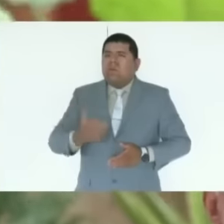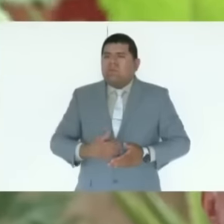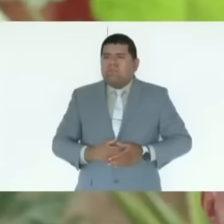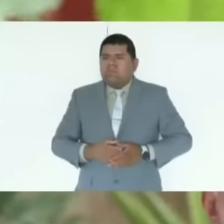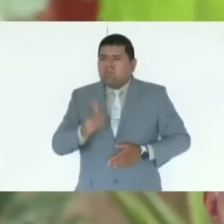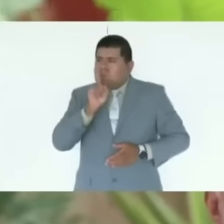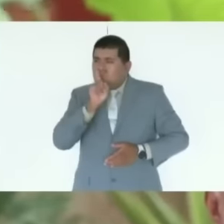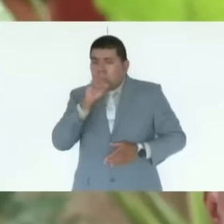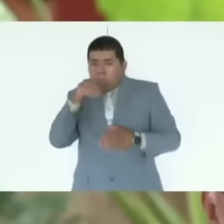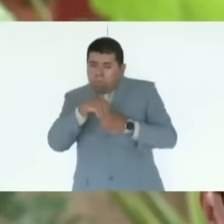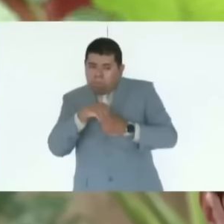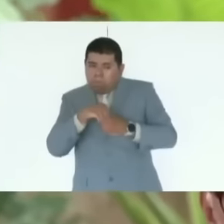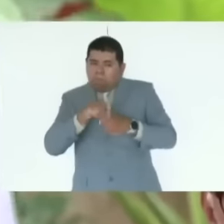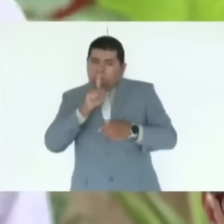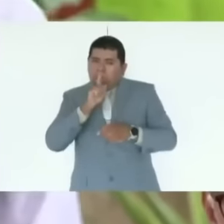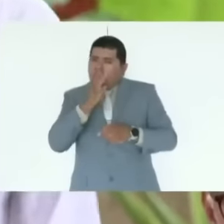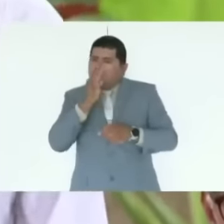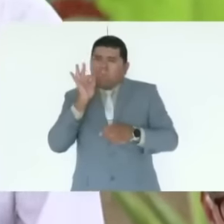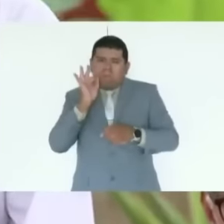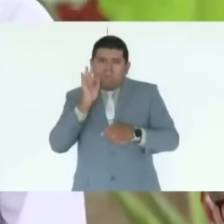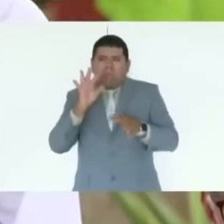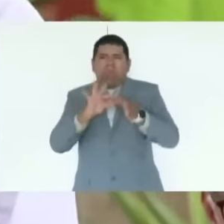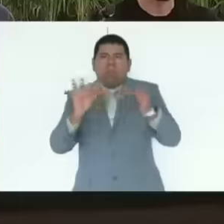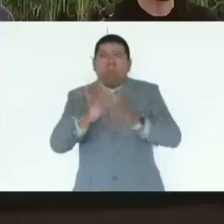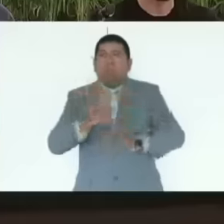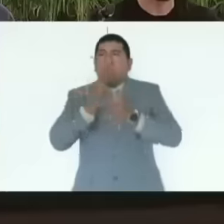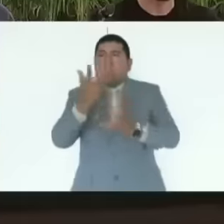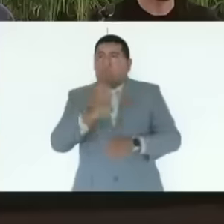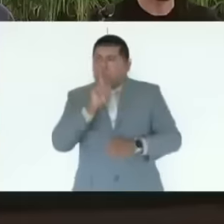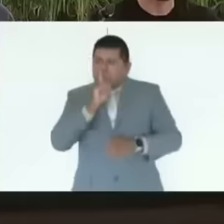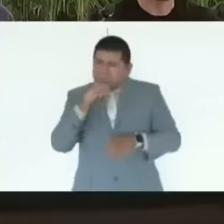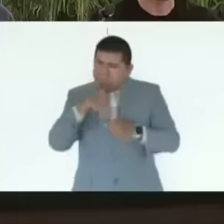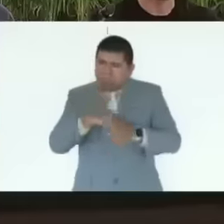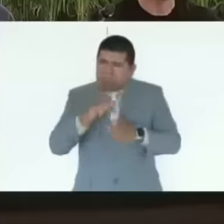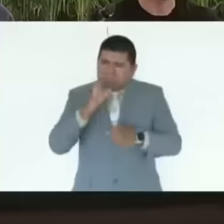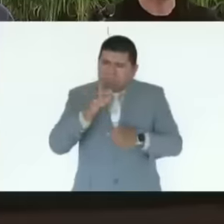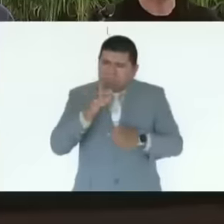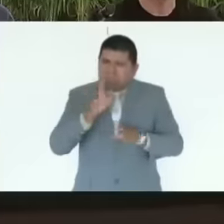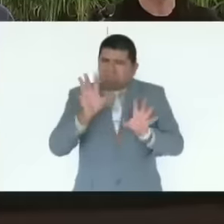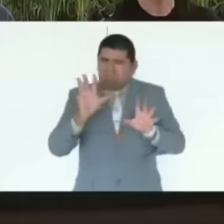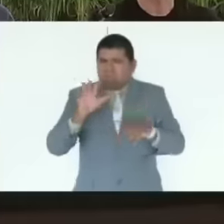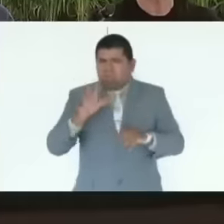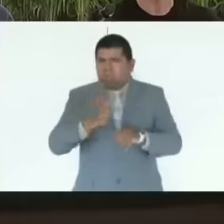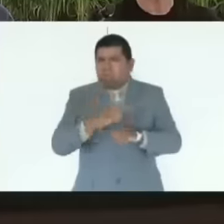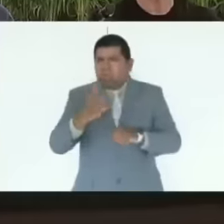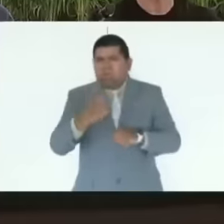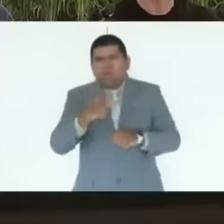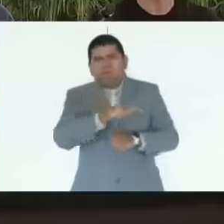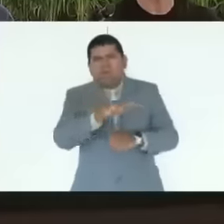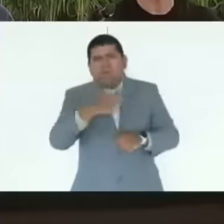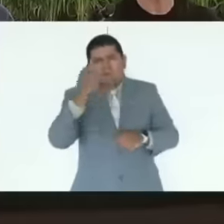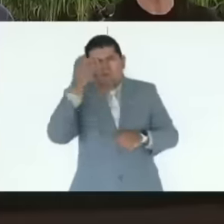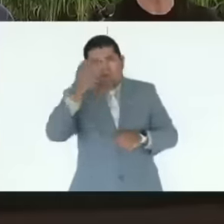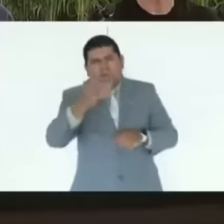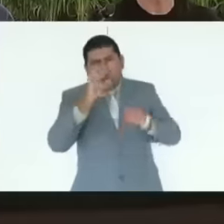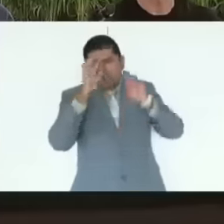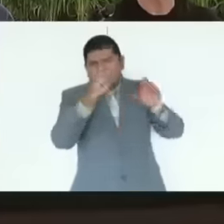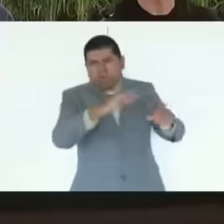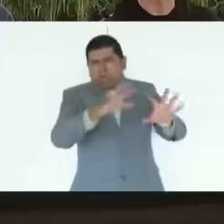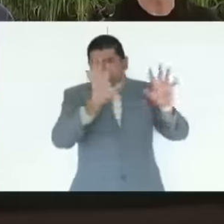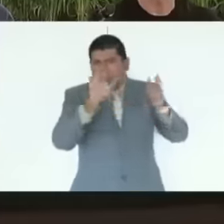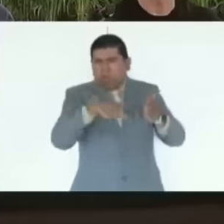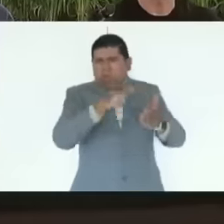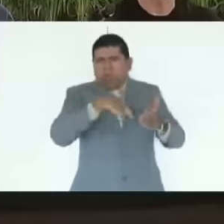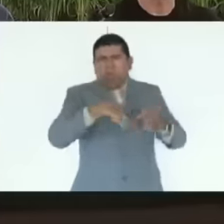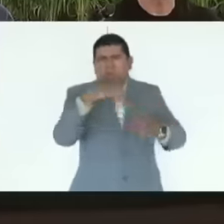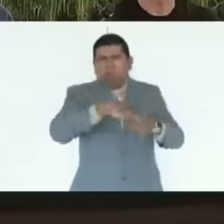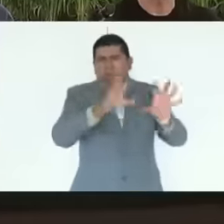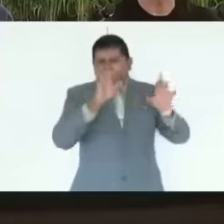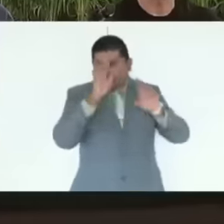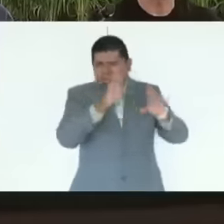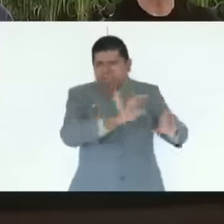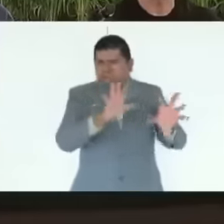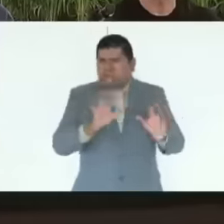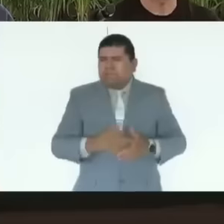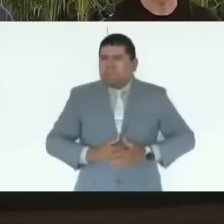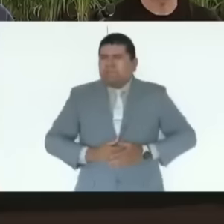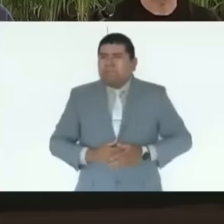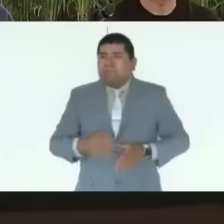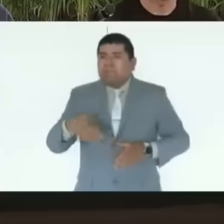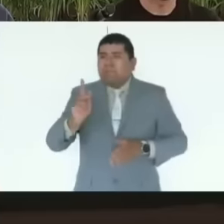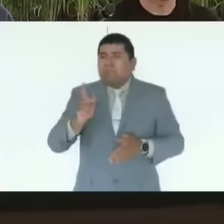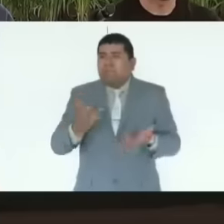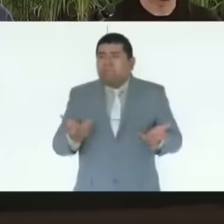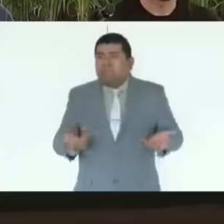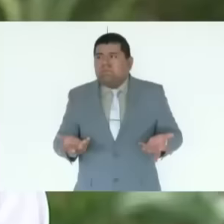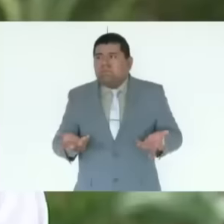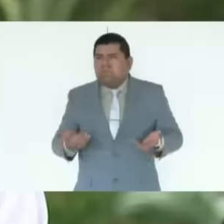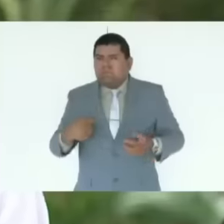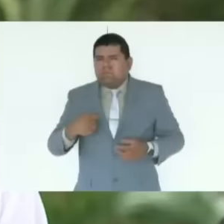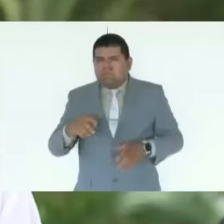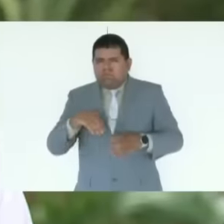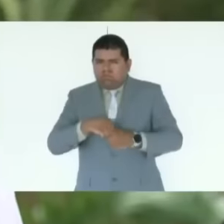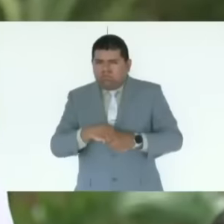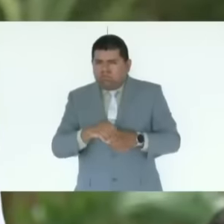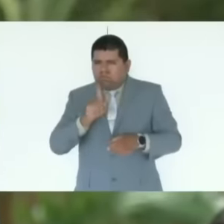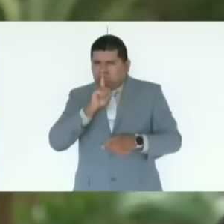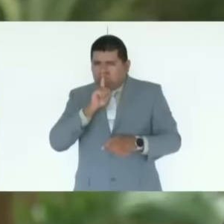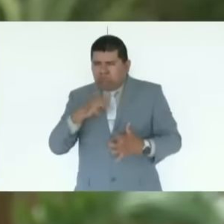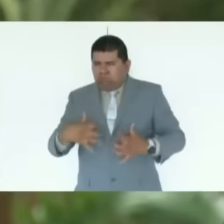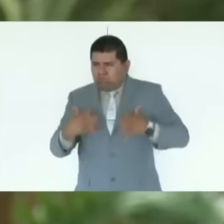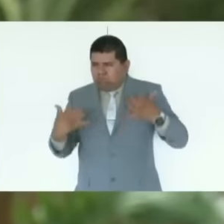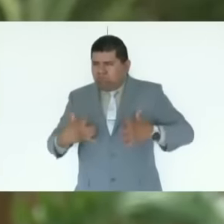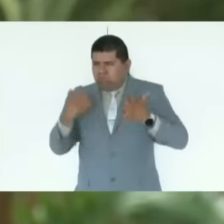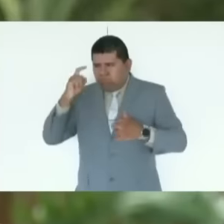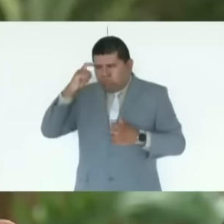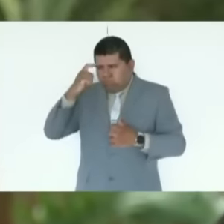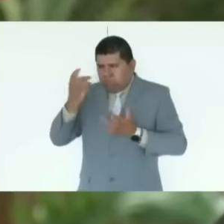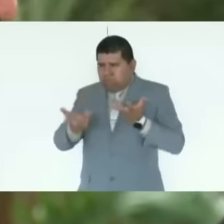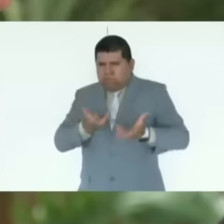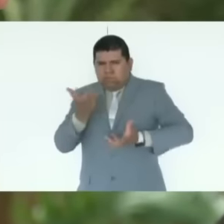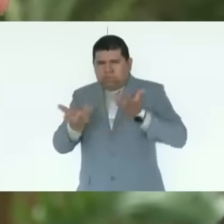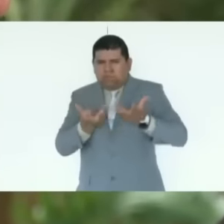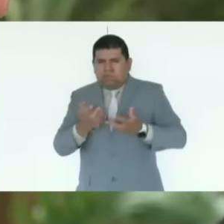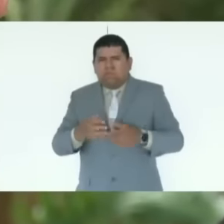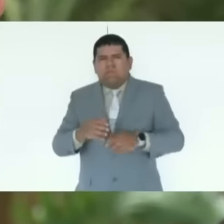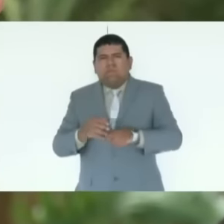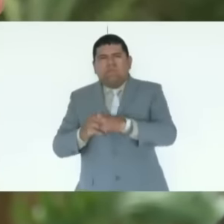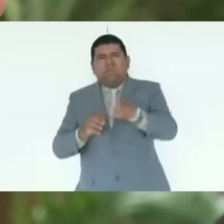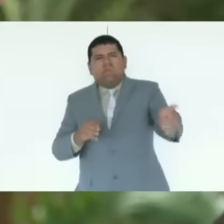my words out of respect for the electoral process but the hypocrisy between